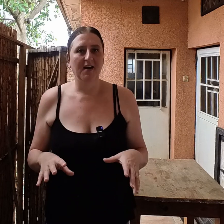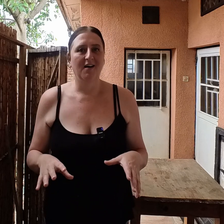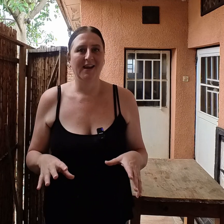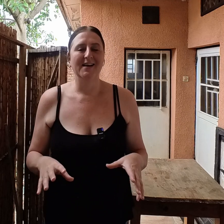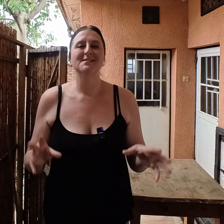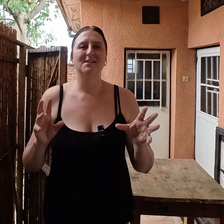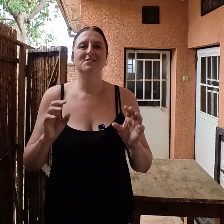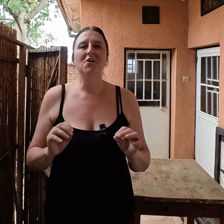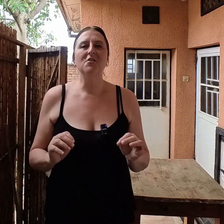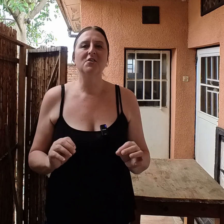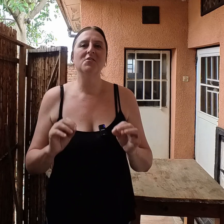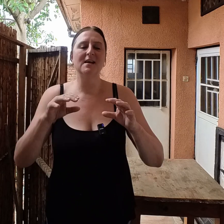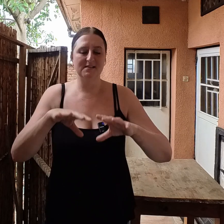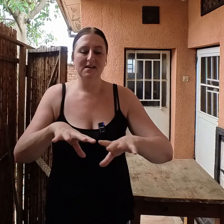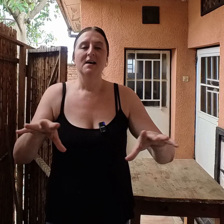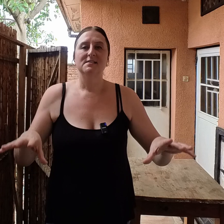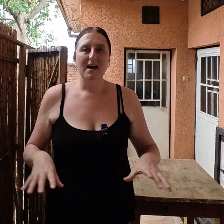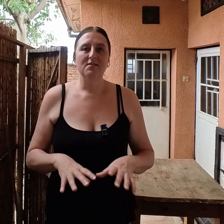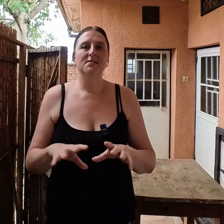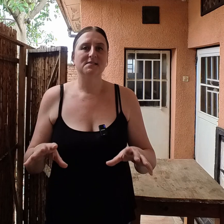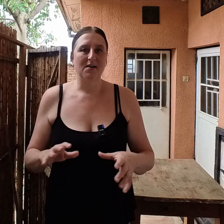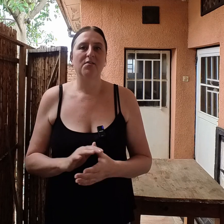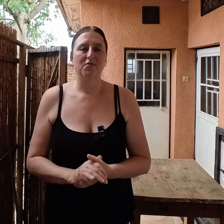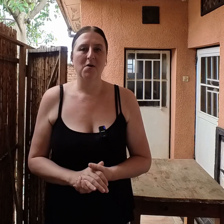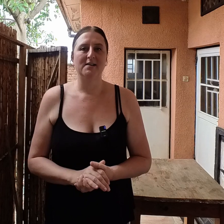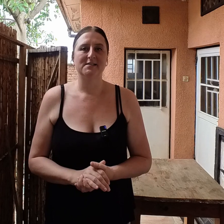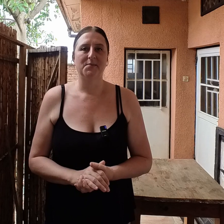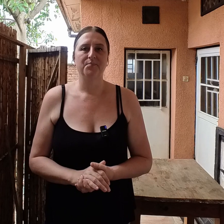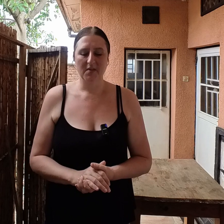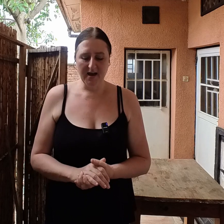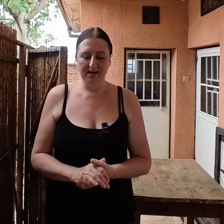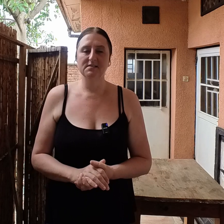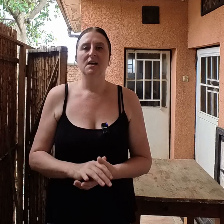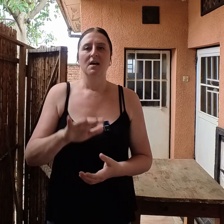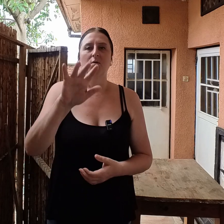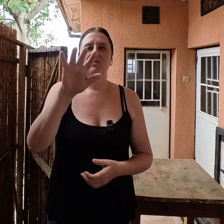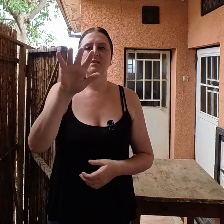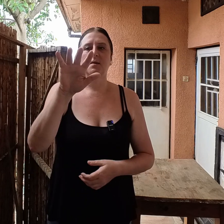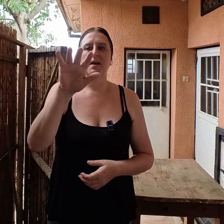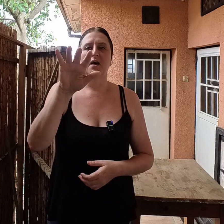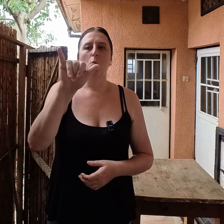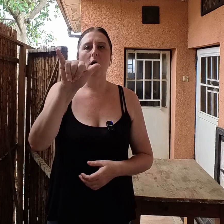Kali. So, Gikongoro is down in the south of Rwanda. We're just going to make a